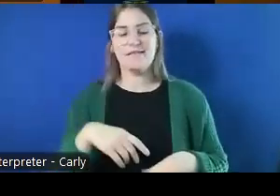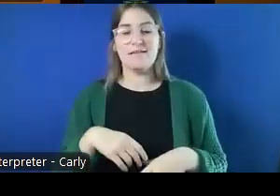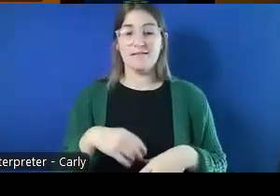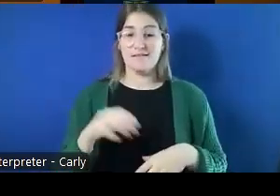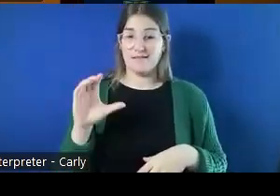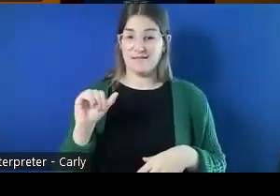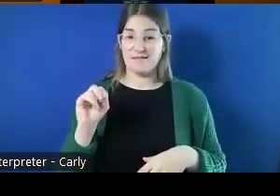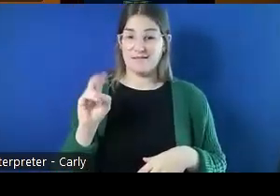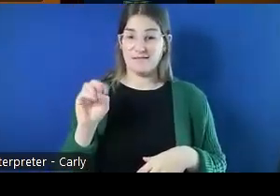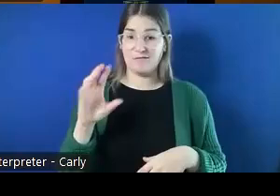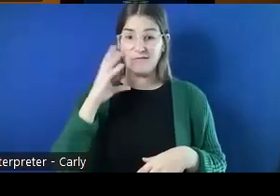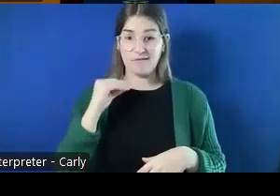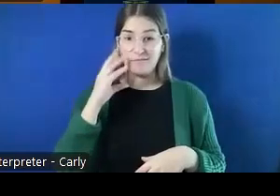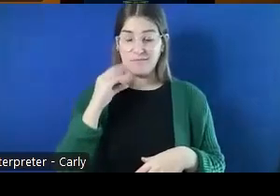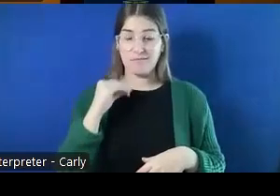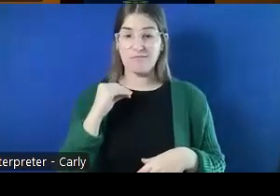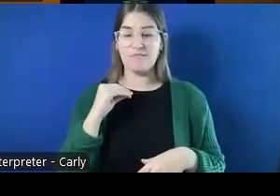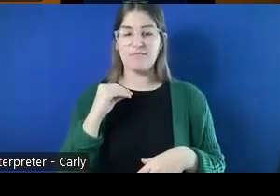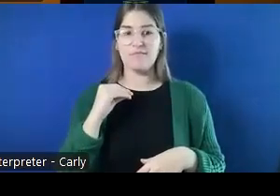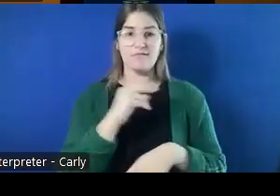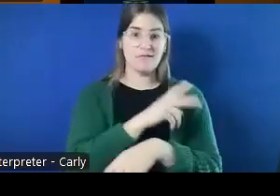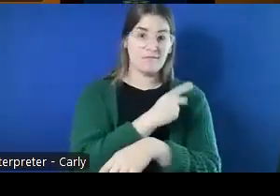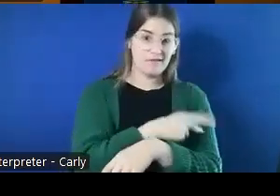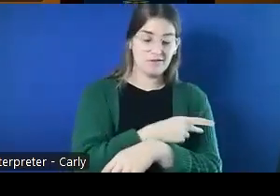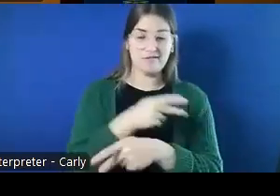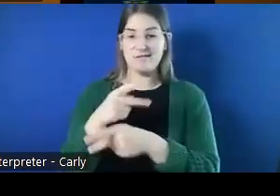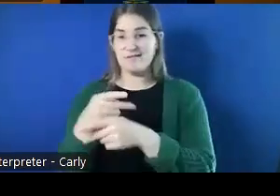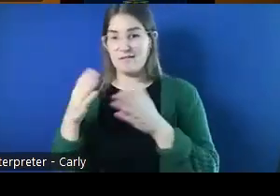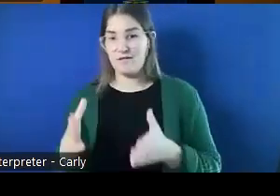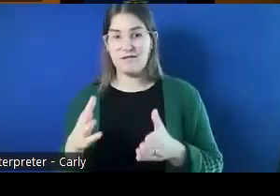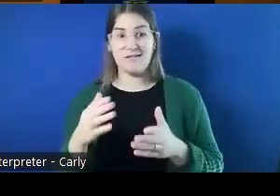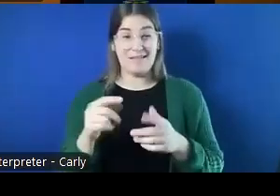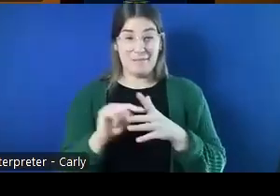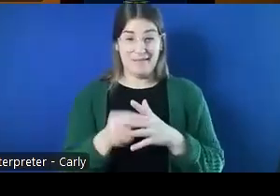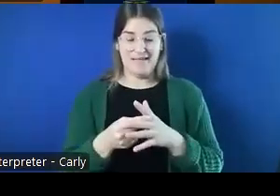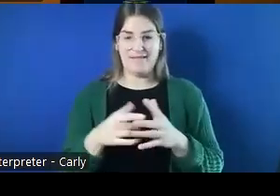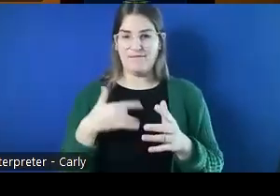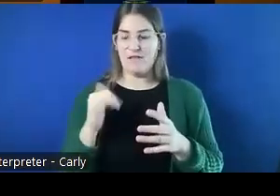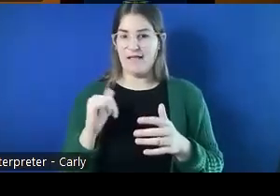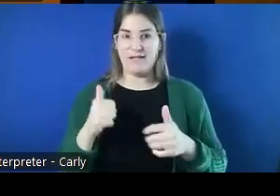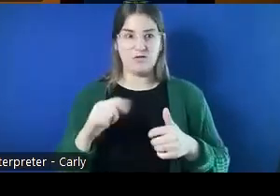patients and caregivers are like I said earlier in this survival mode you know so reacting to